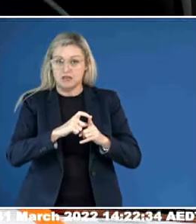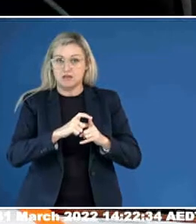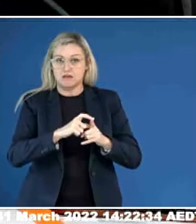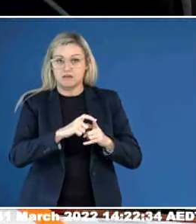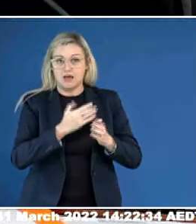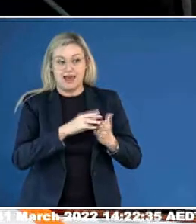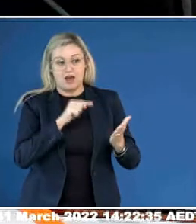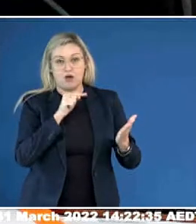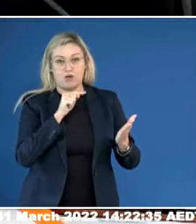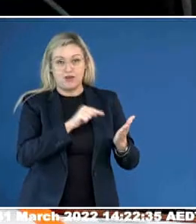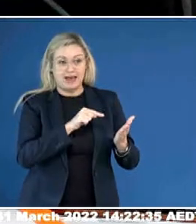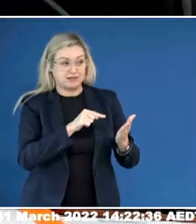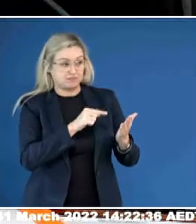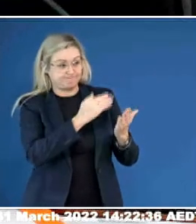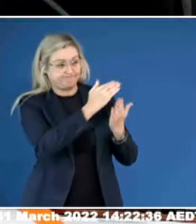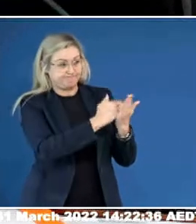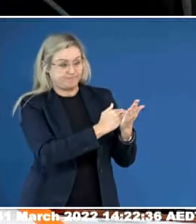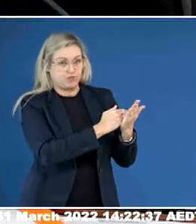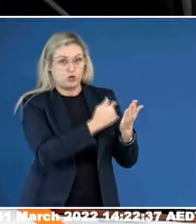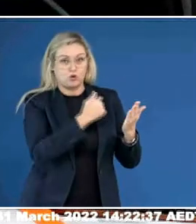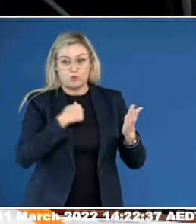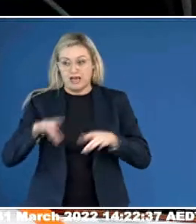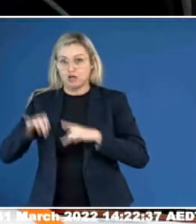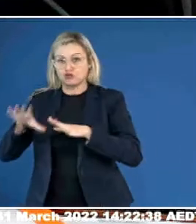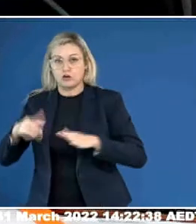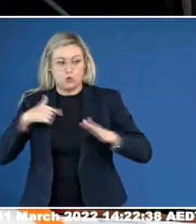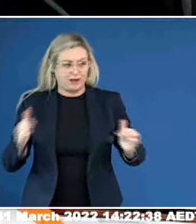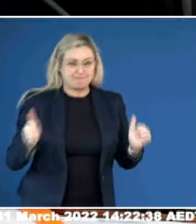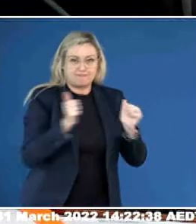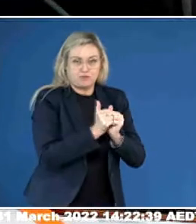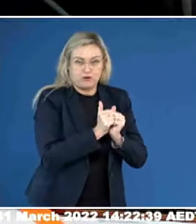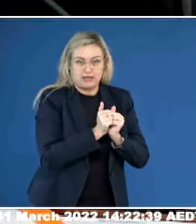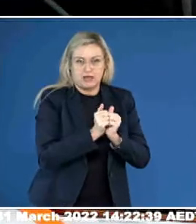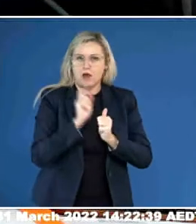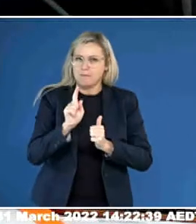applied in it Australia, how was it implemented and how important it is to have